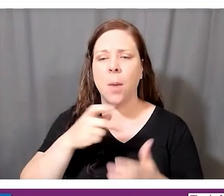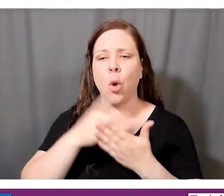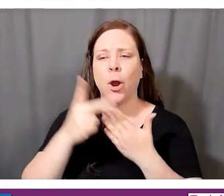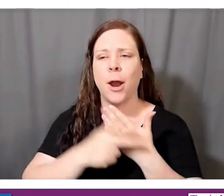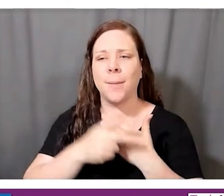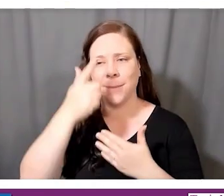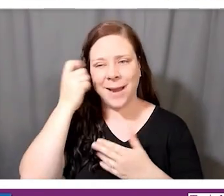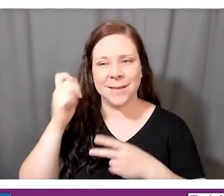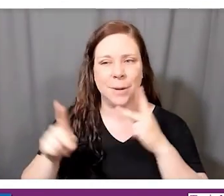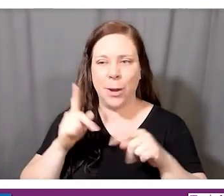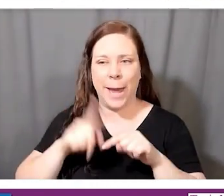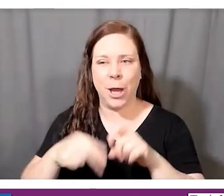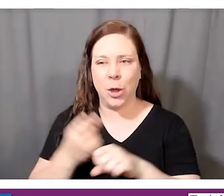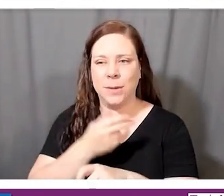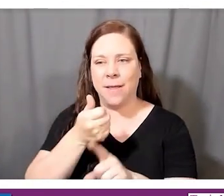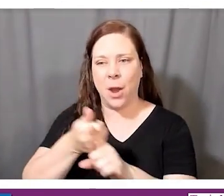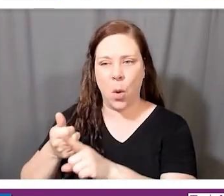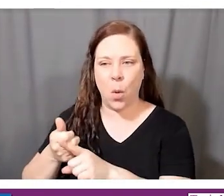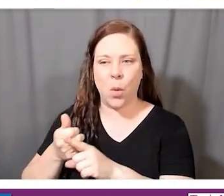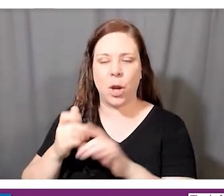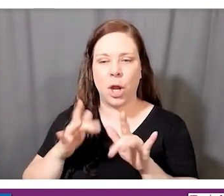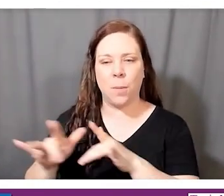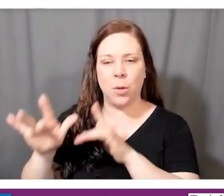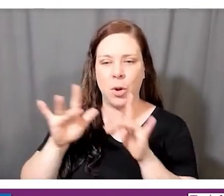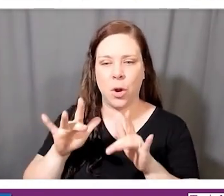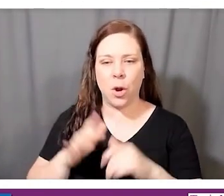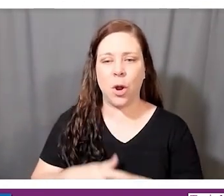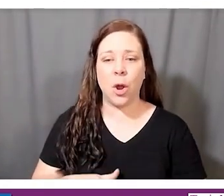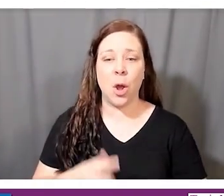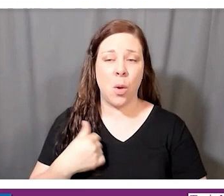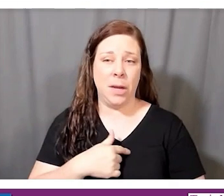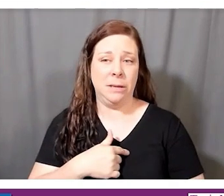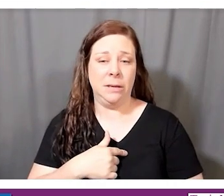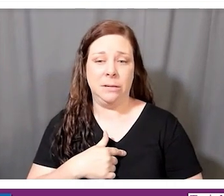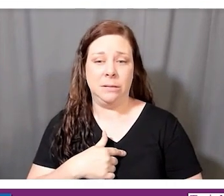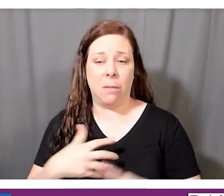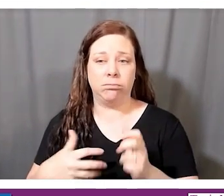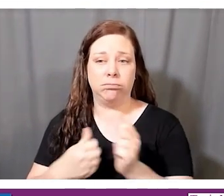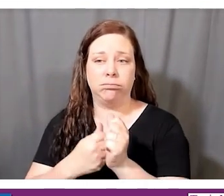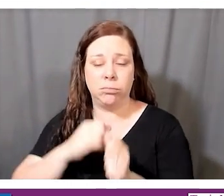So in my experience, we just installed a new JAWS every year. I haven't had experience